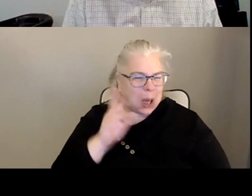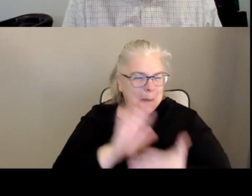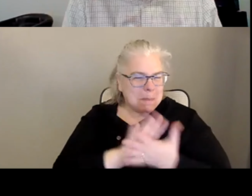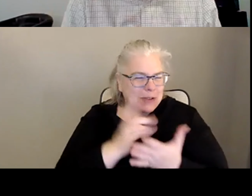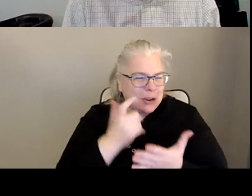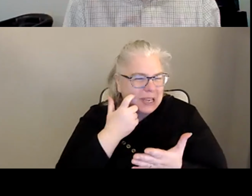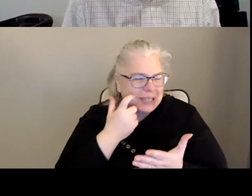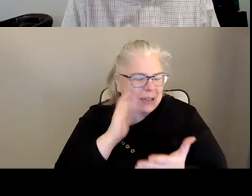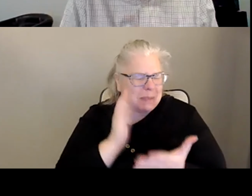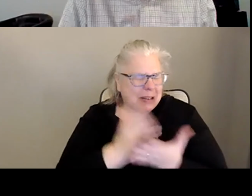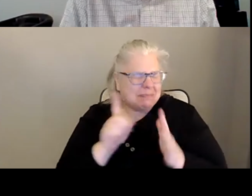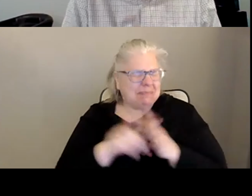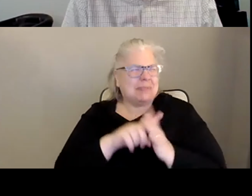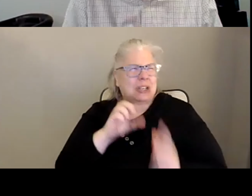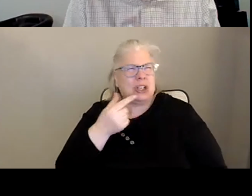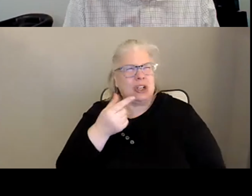that my daughter's been watching it.